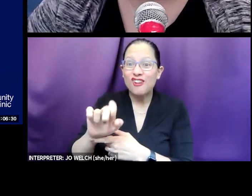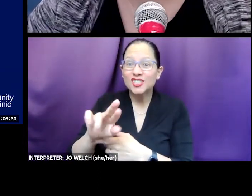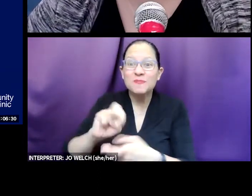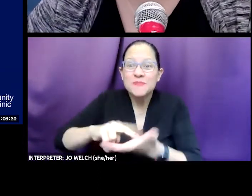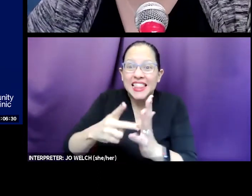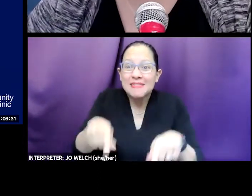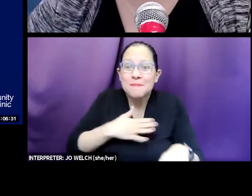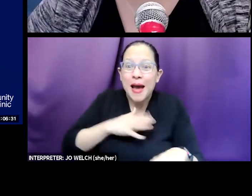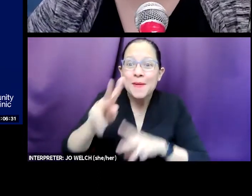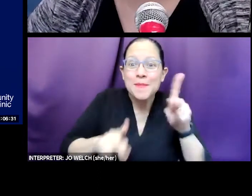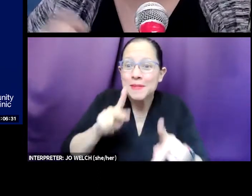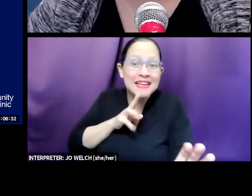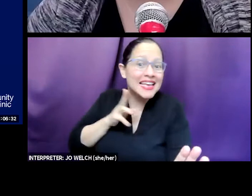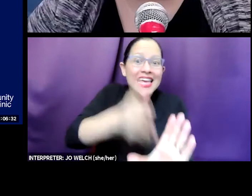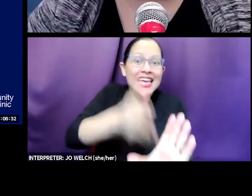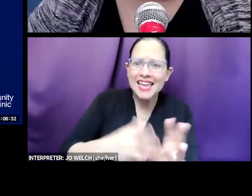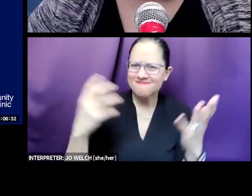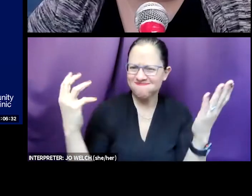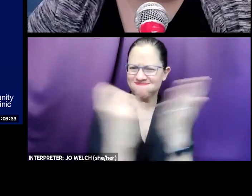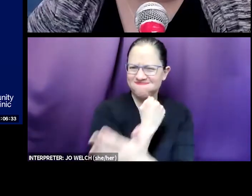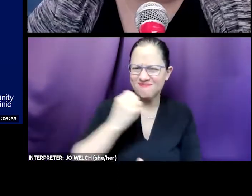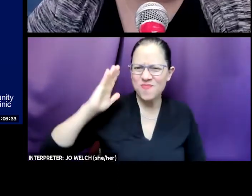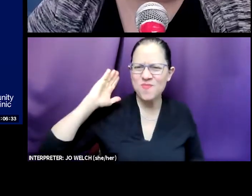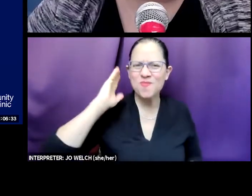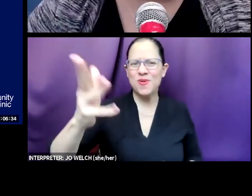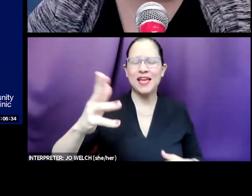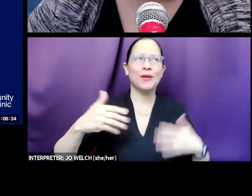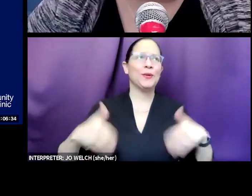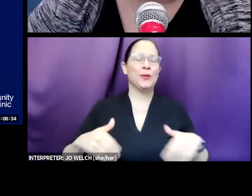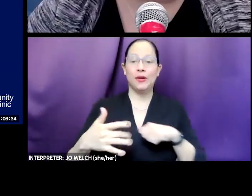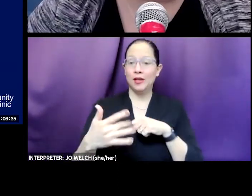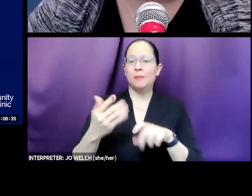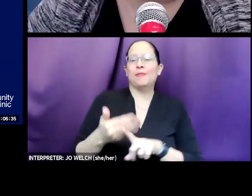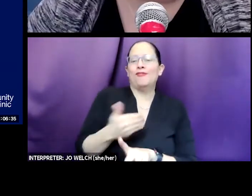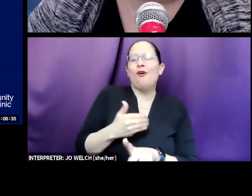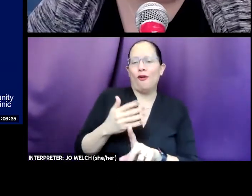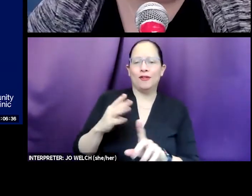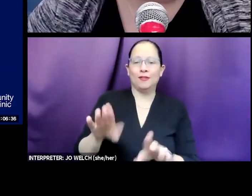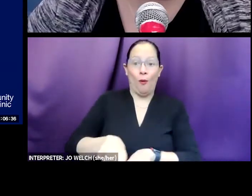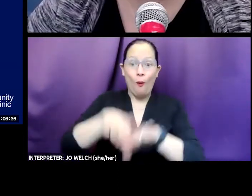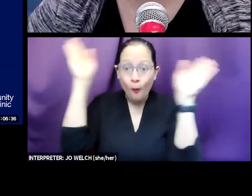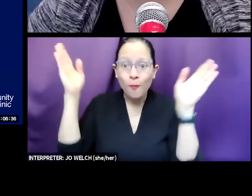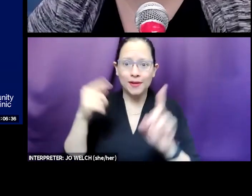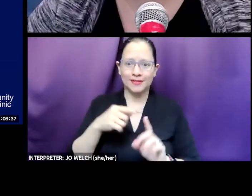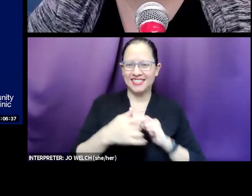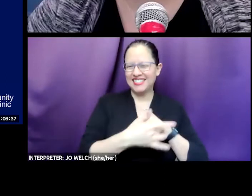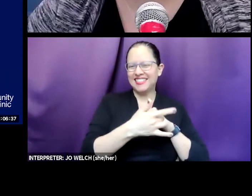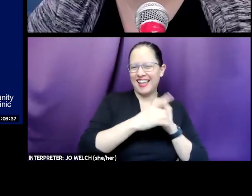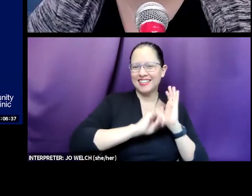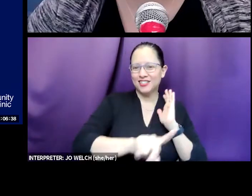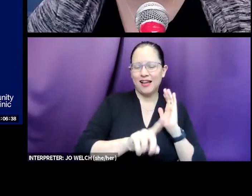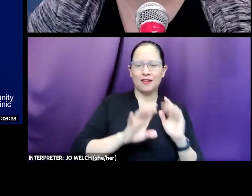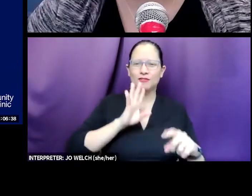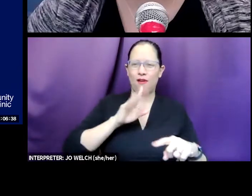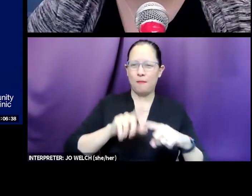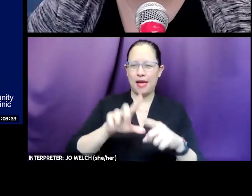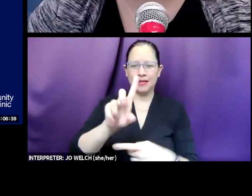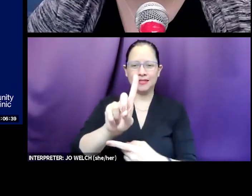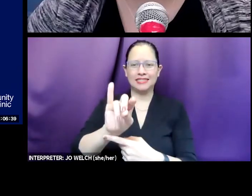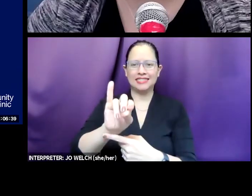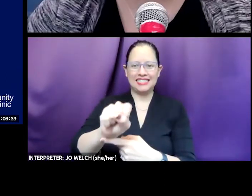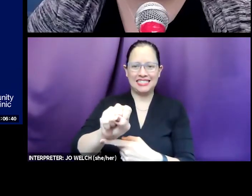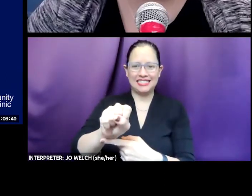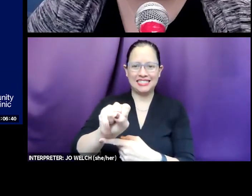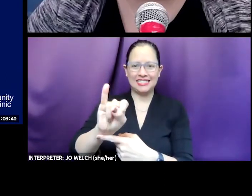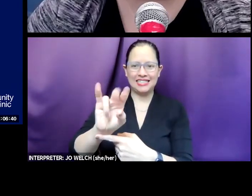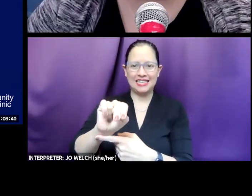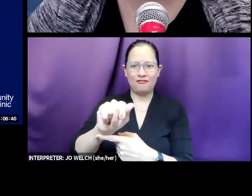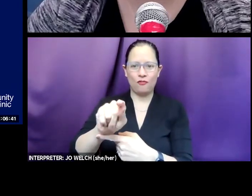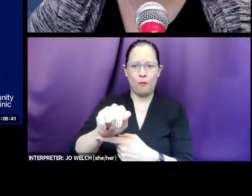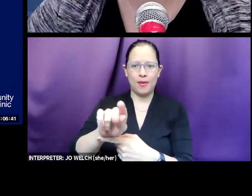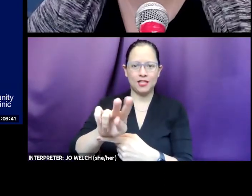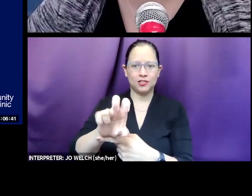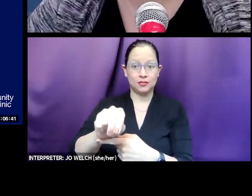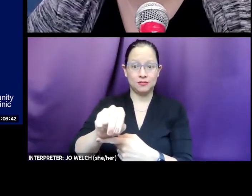I were joking. Before while we were doing the tech checkup about, you know, when we talk about this information, what are we really even talking about, well, we're talking about infrastructure.